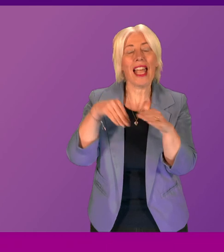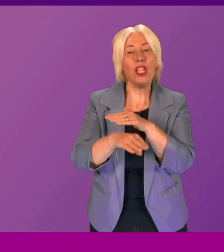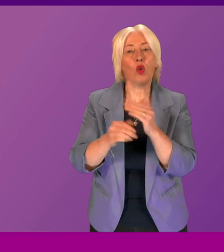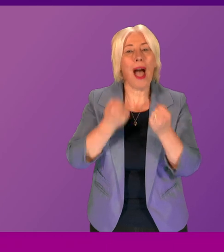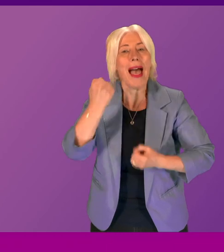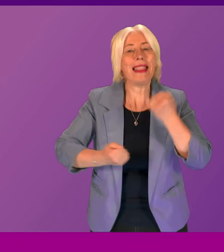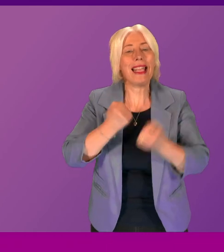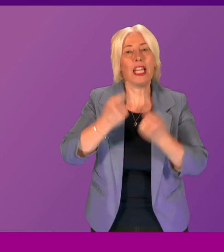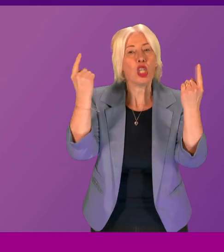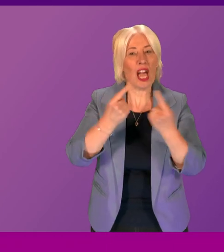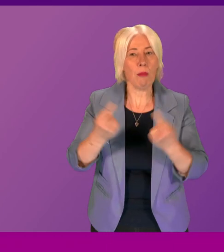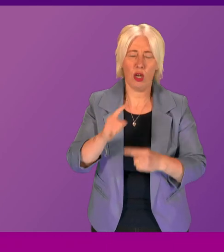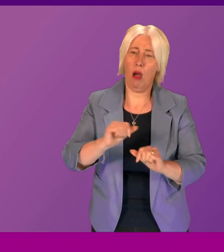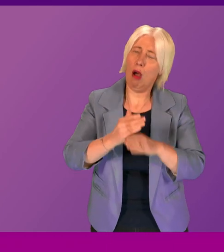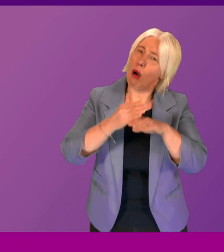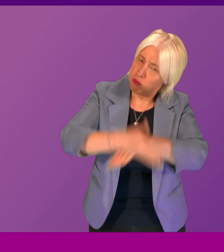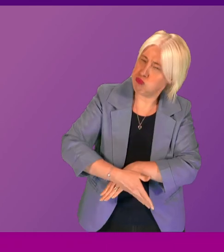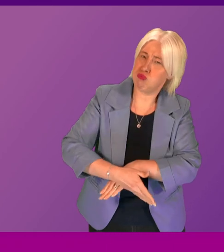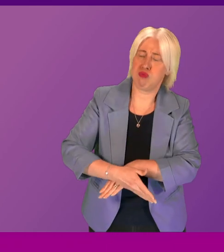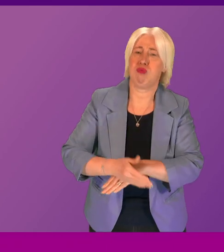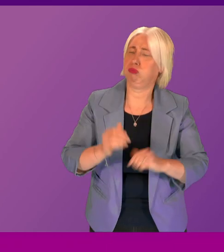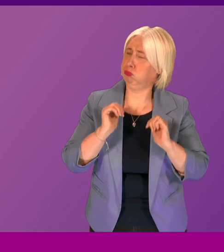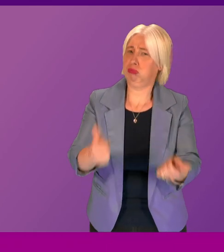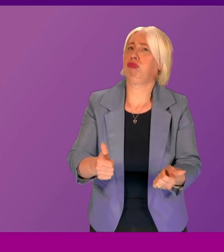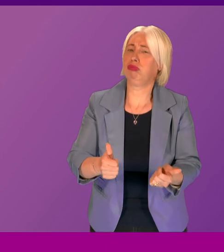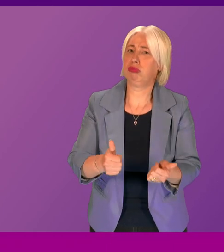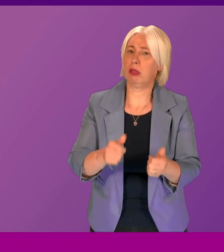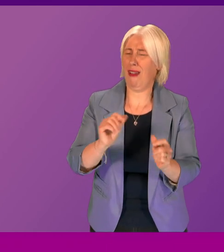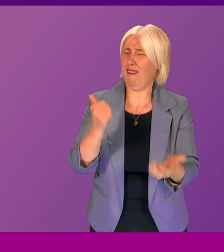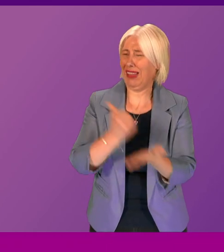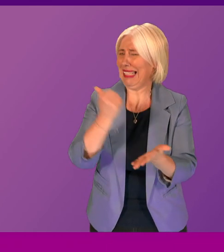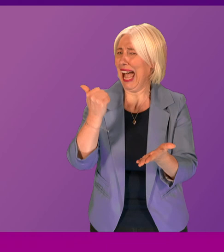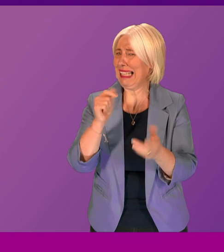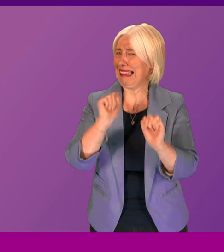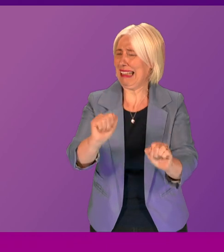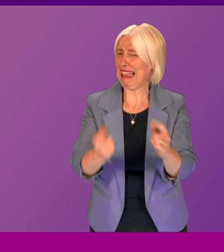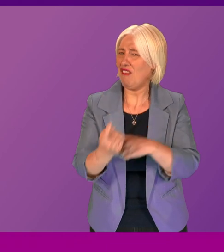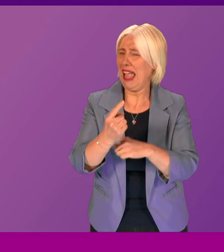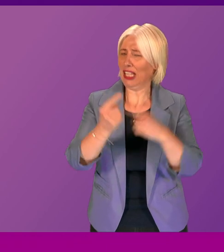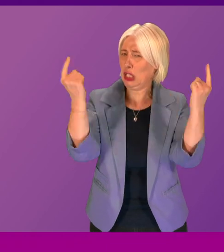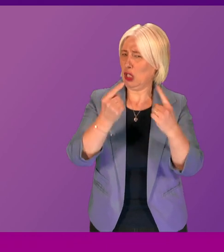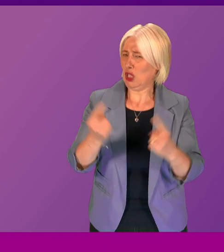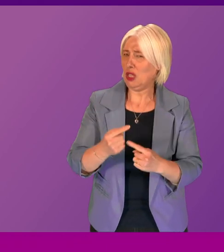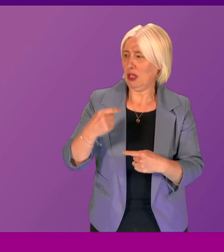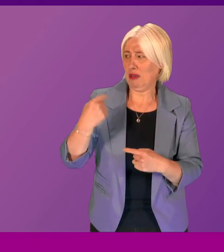in Glasgow for the incredible work that they have done in putting on spectacular championships earlier this month.